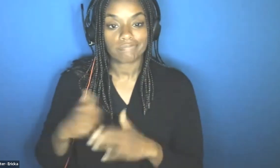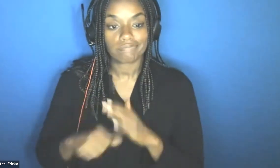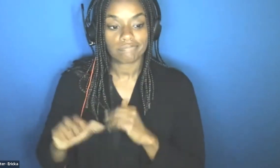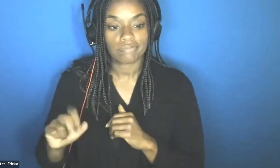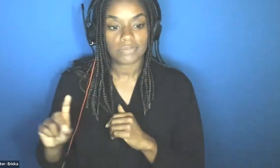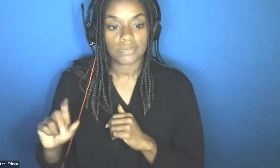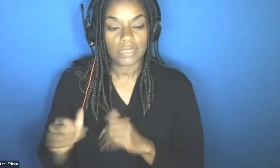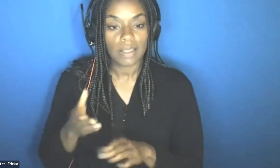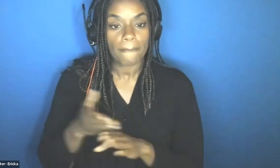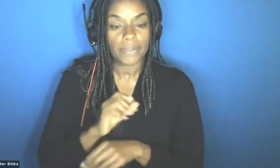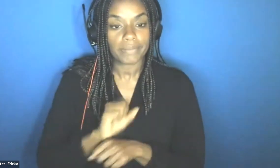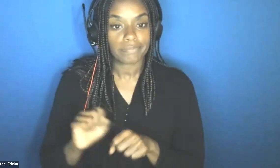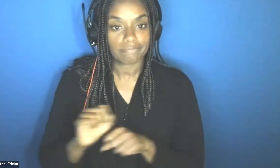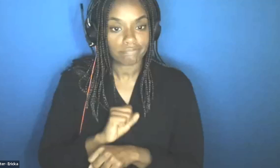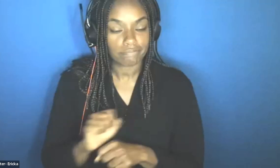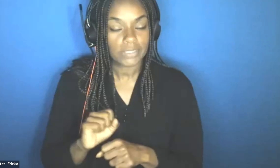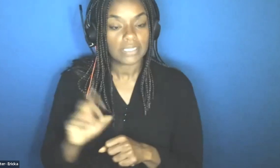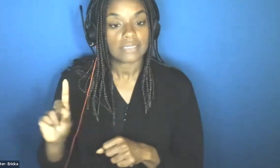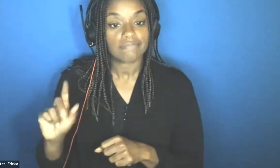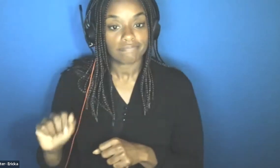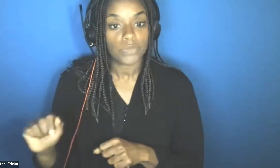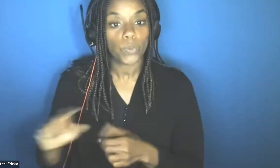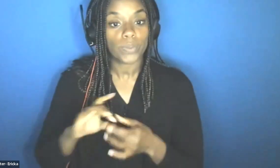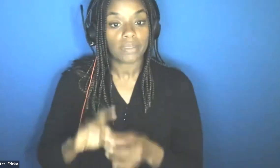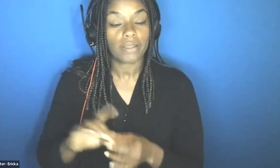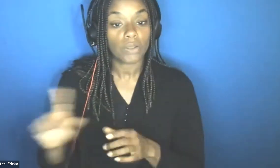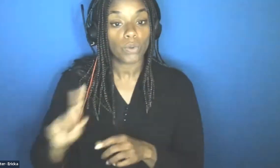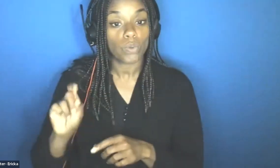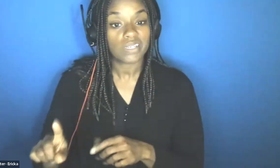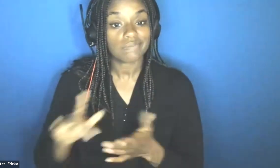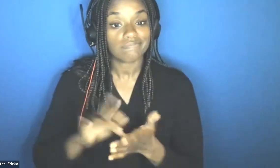Here are some resources from the EEOC, the equal employment opportunity Commission.